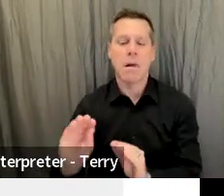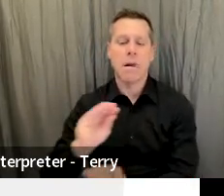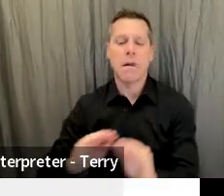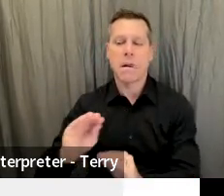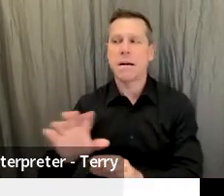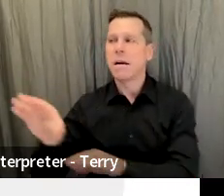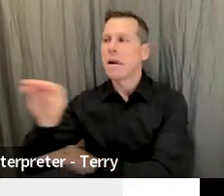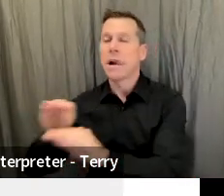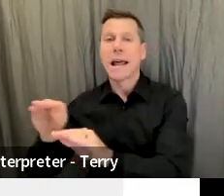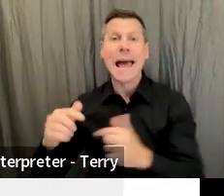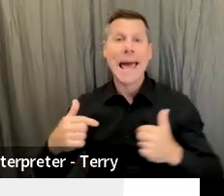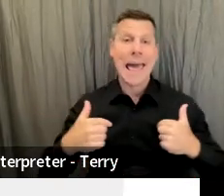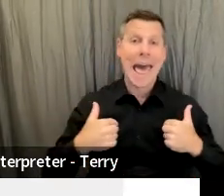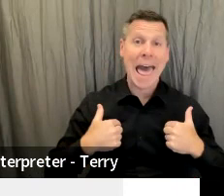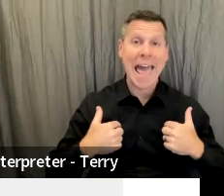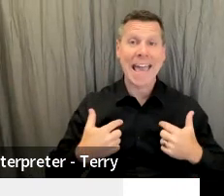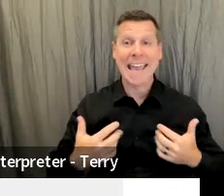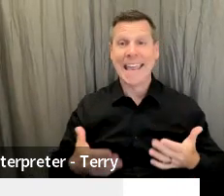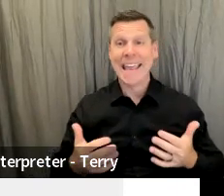I was probably doing some more of it too.